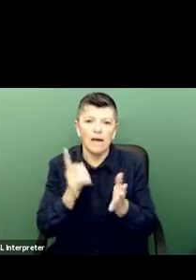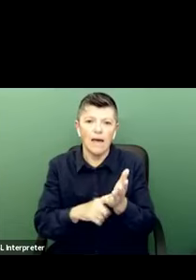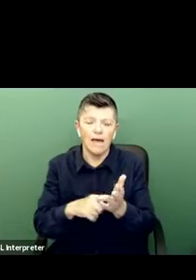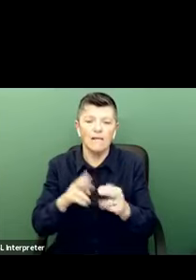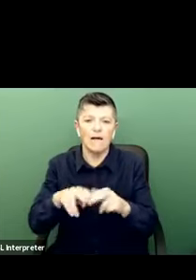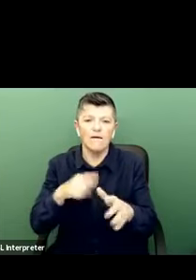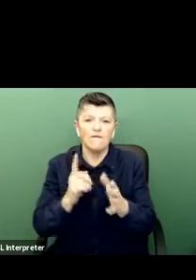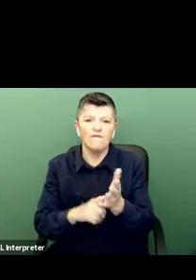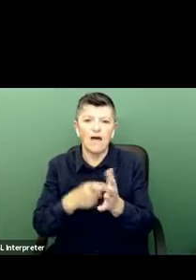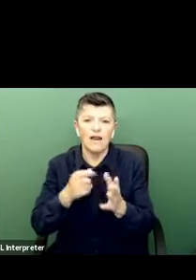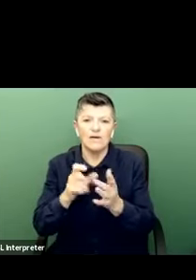and 13 years later in 178